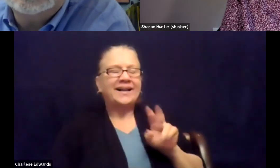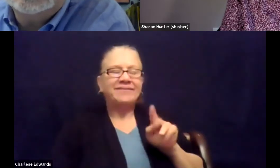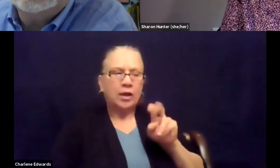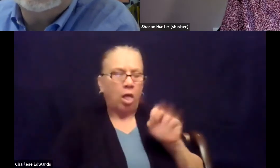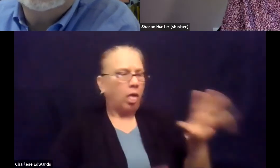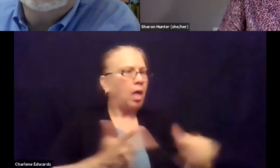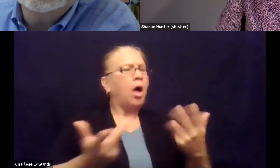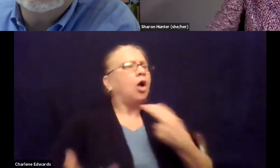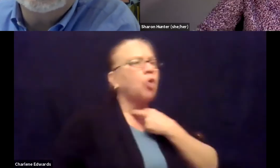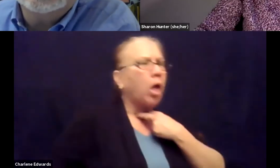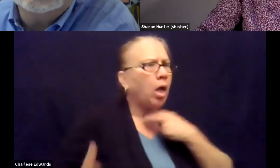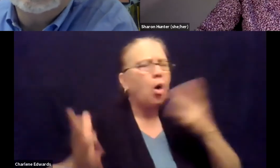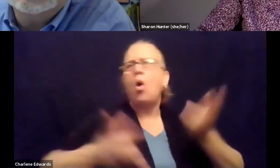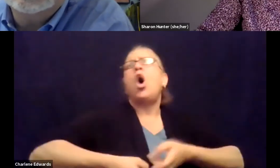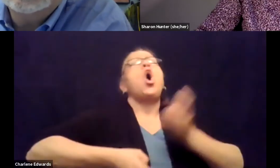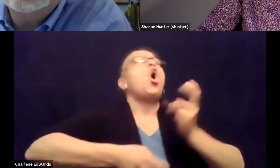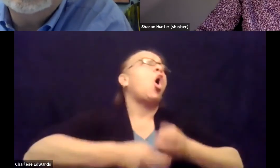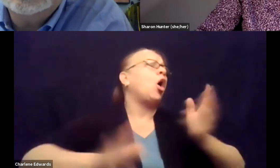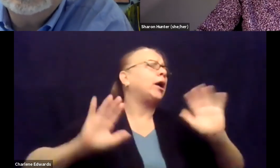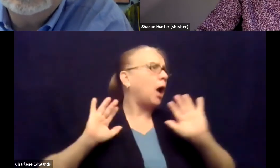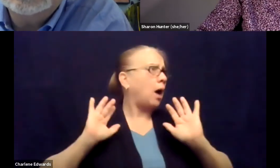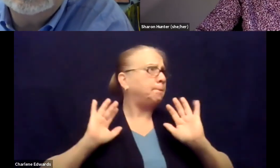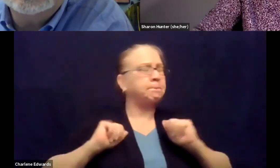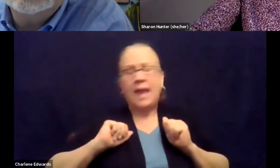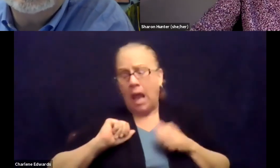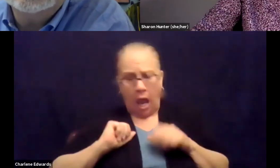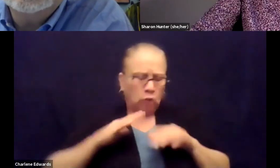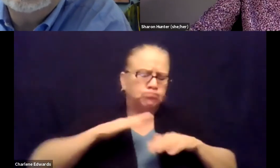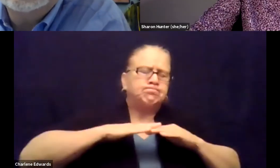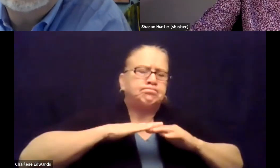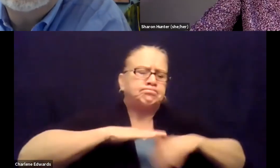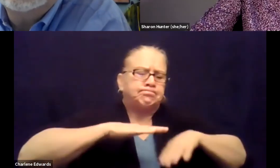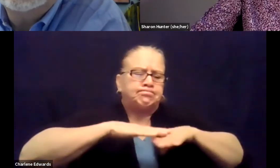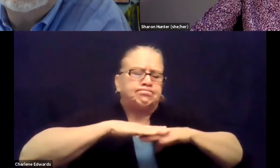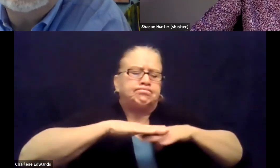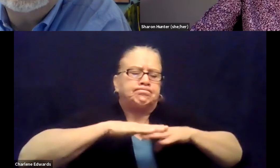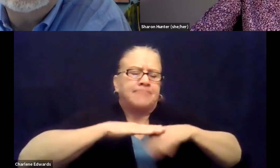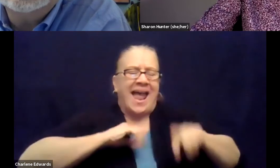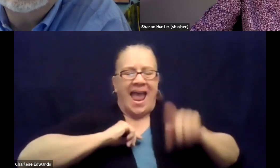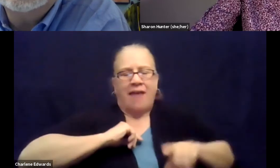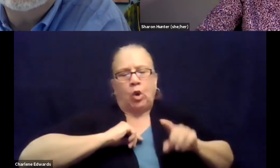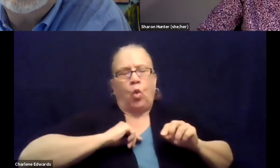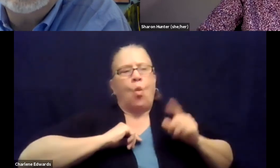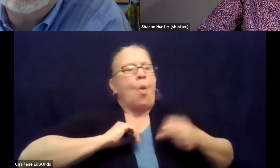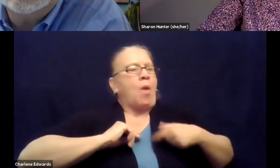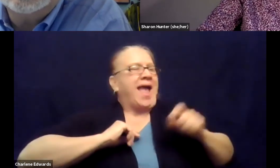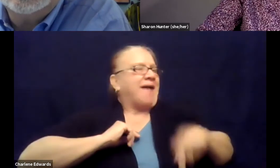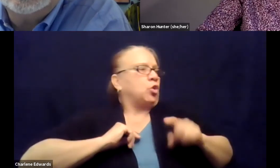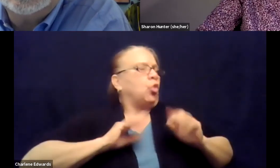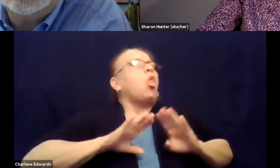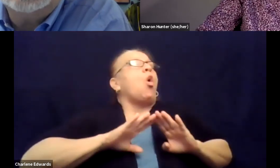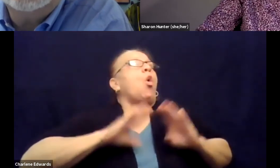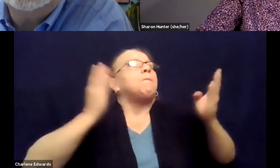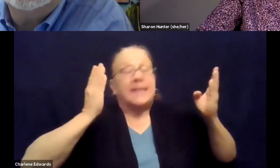it's so hard right now, we're just going to do the bare minimum and accessibility